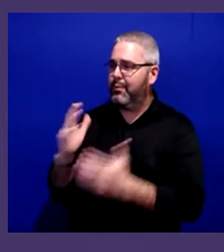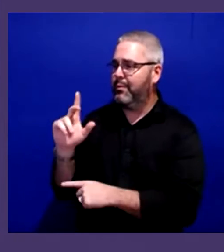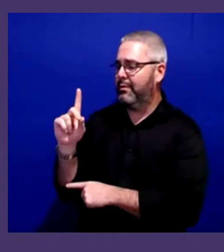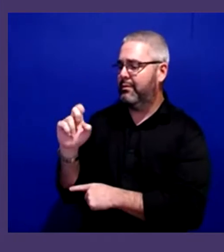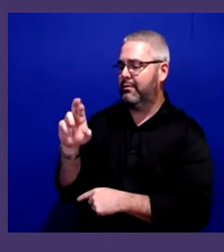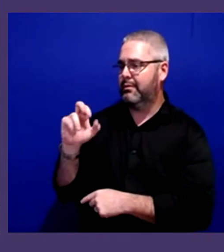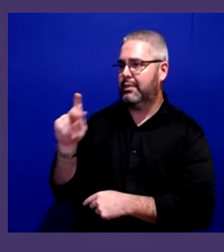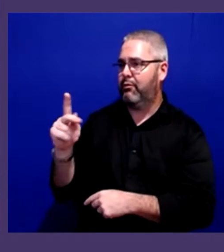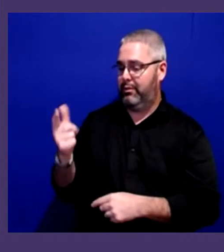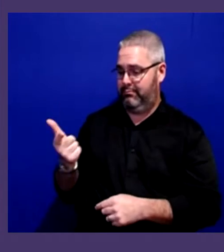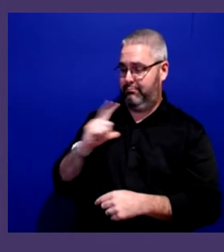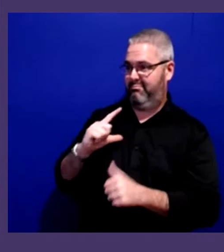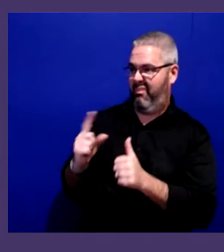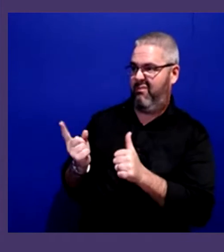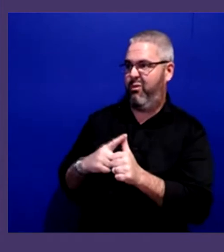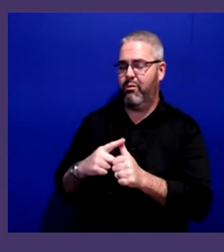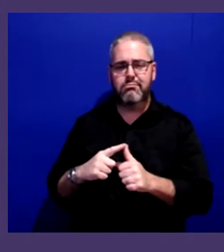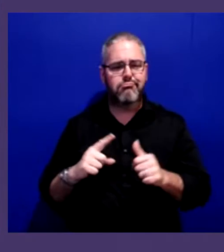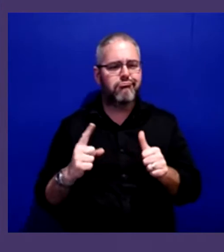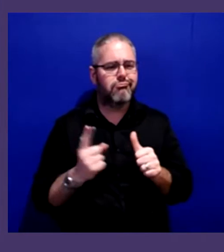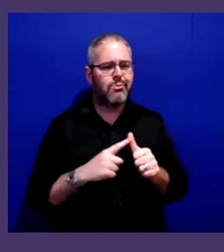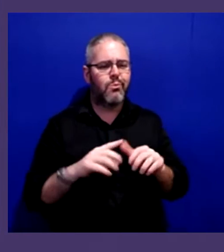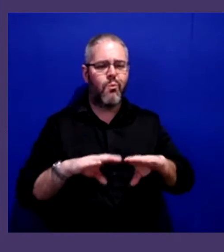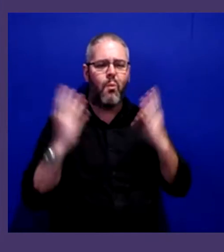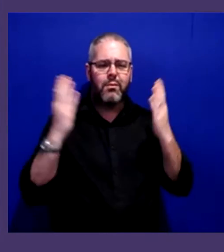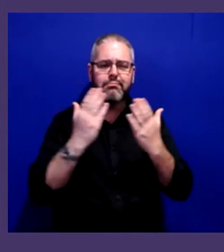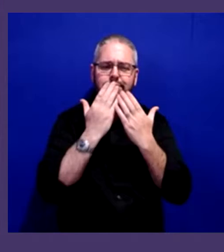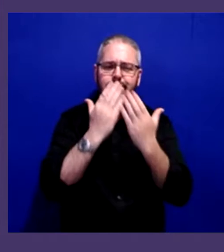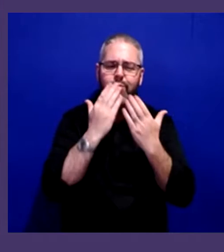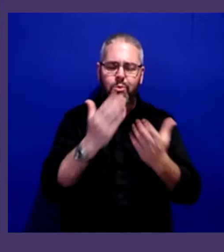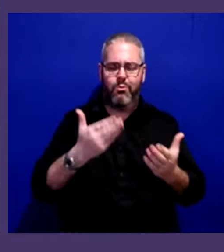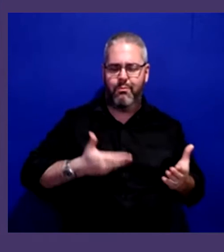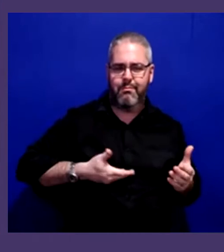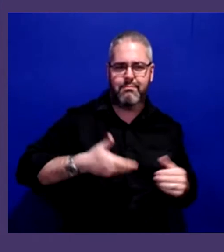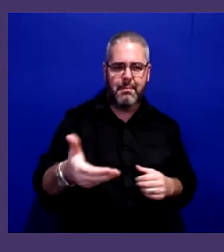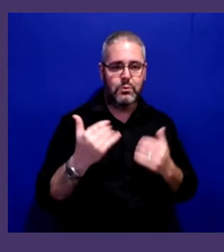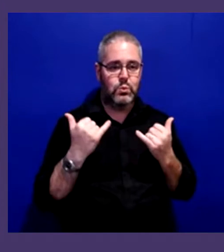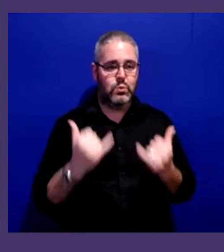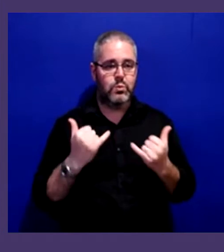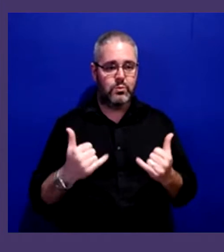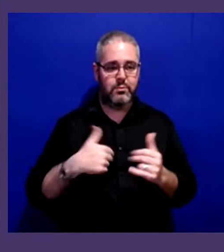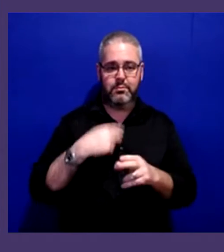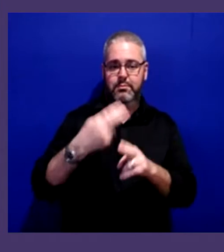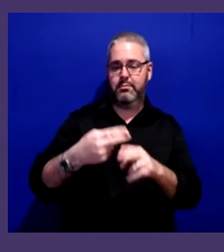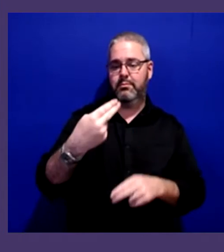First of all, thank you so much for having me today. My name is Heather Tartaglia and I am